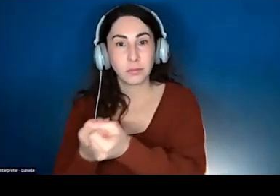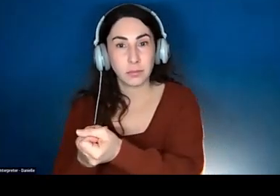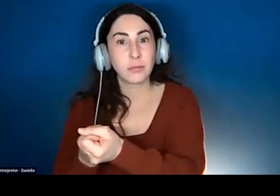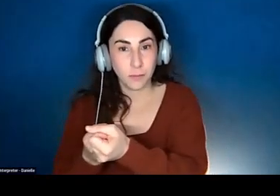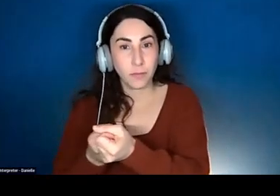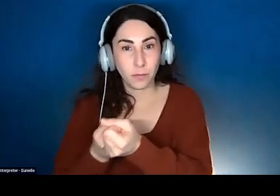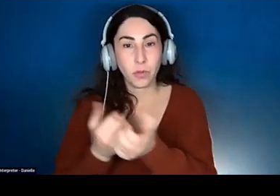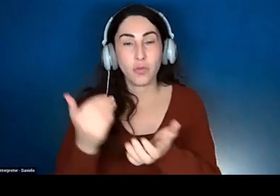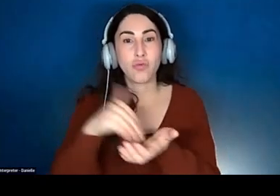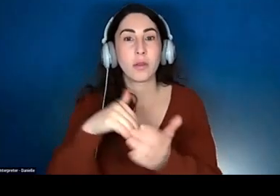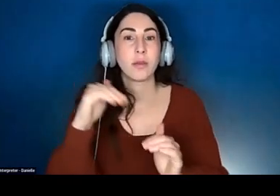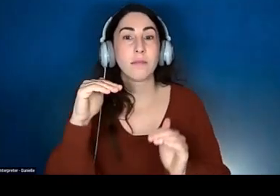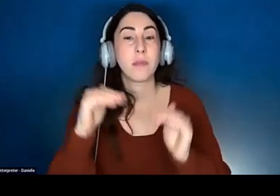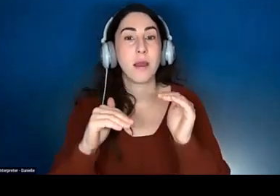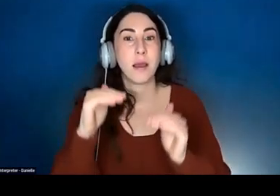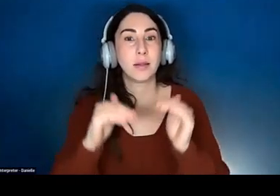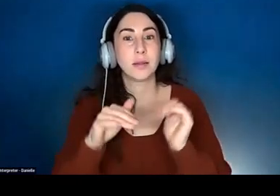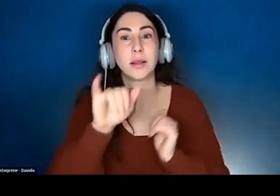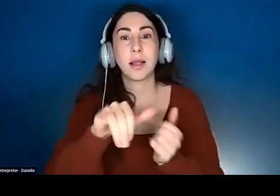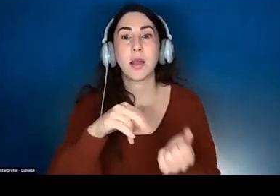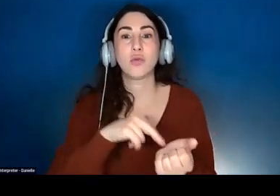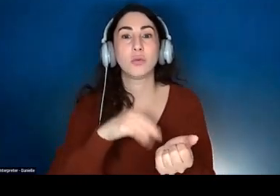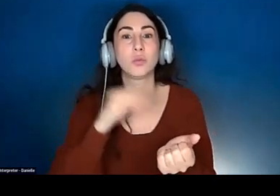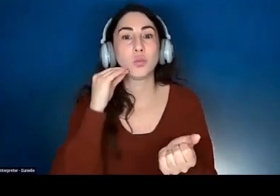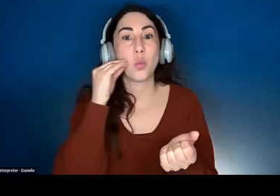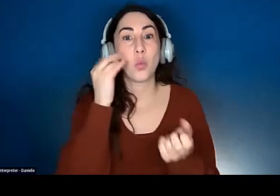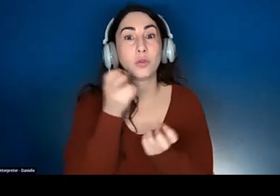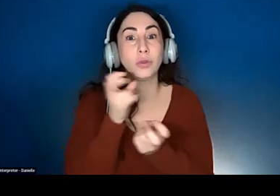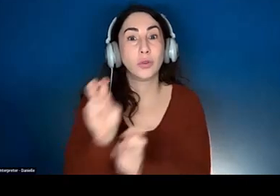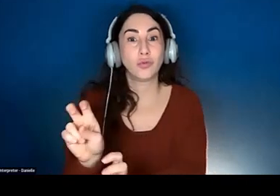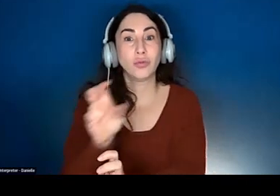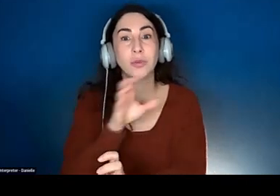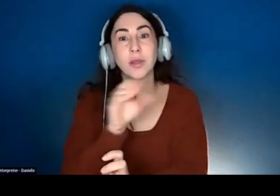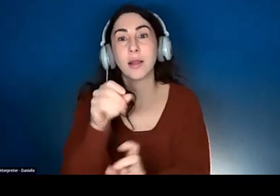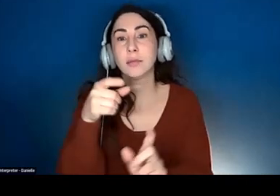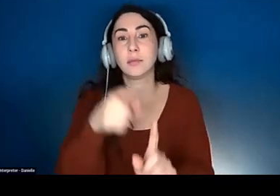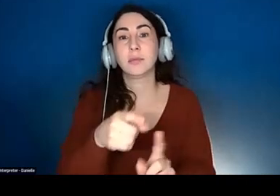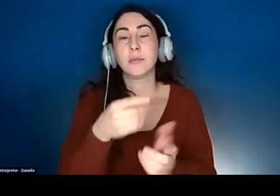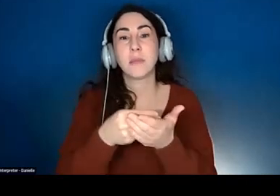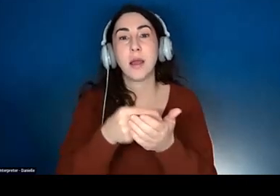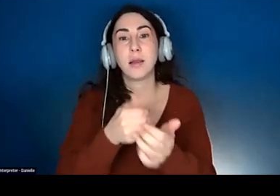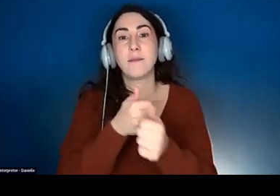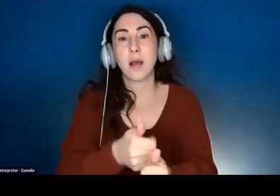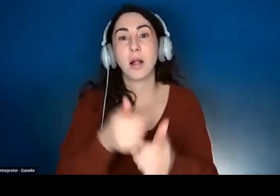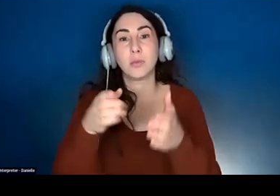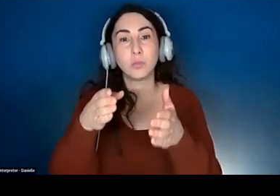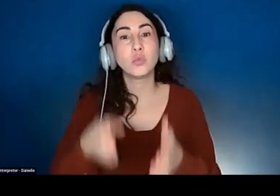home transition and ultimately the money follows the person demonstration. Next slide, please.